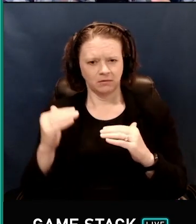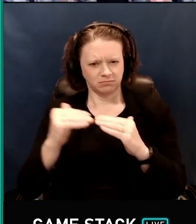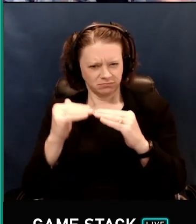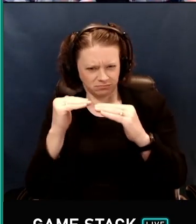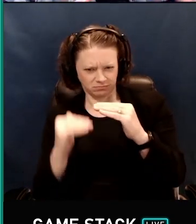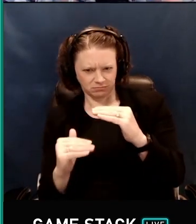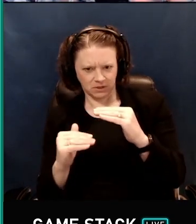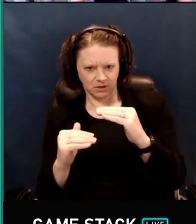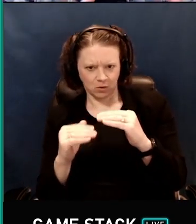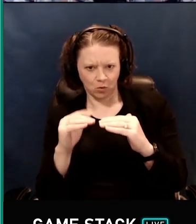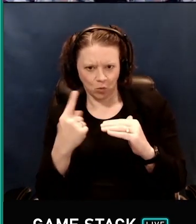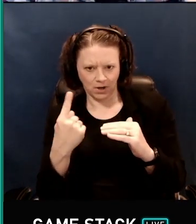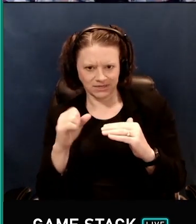where it starts feeling instantaneous.